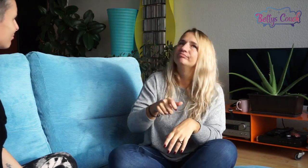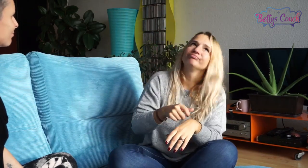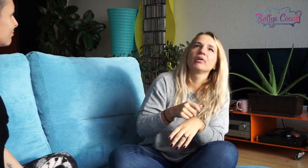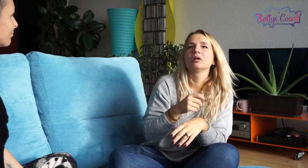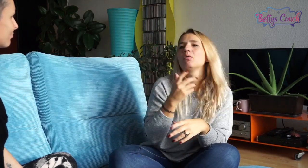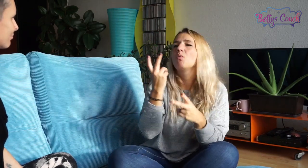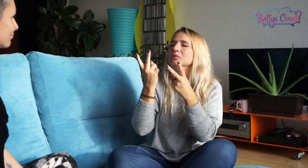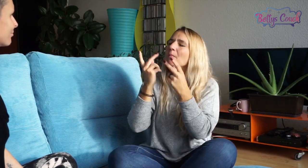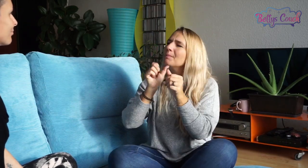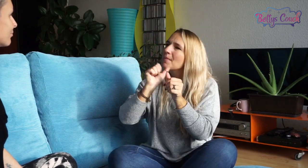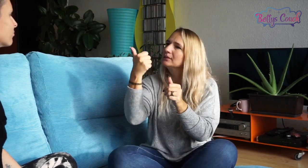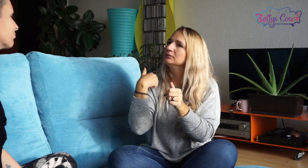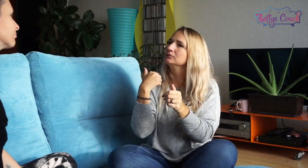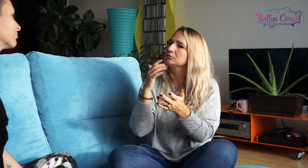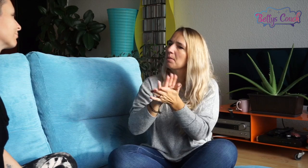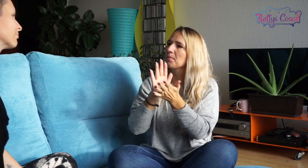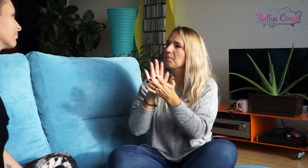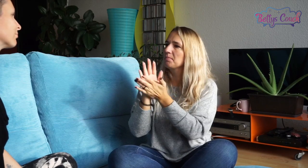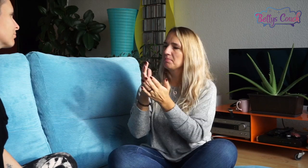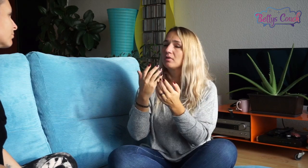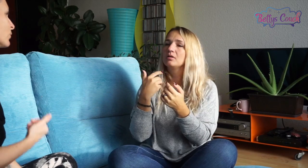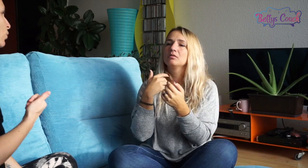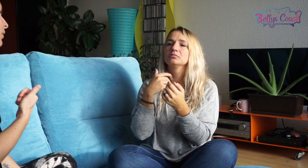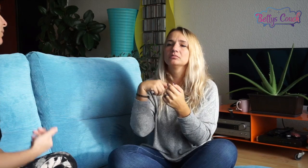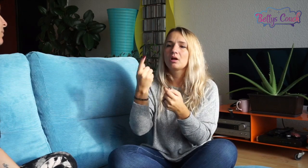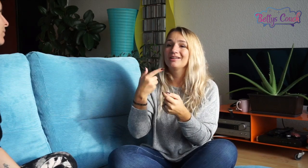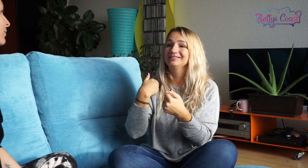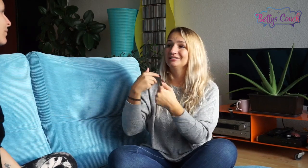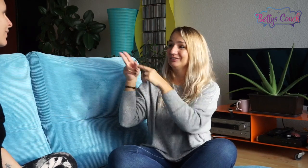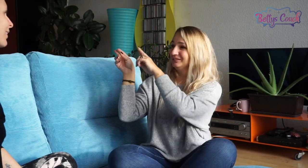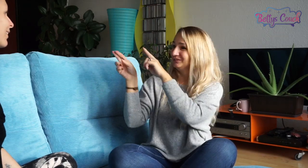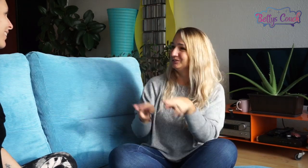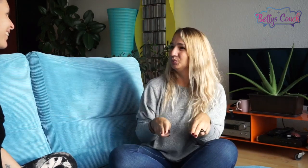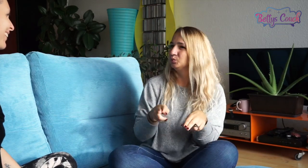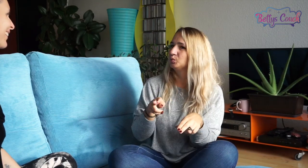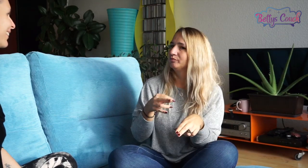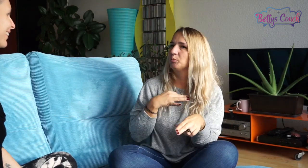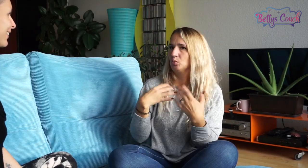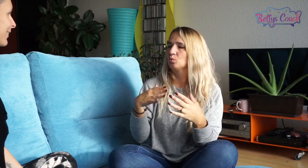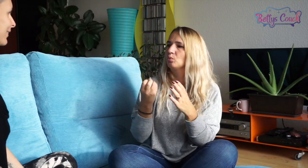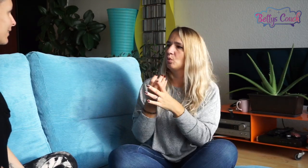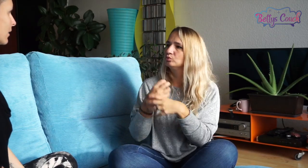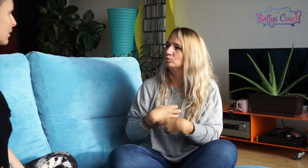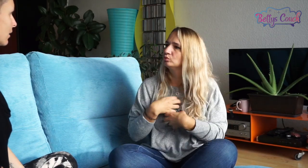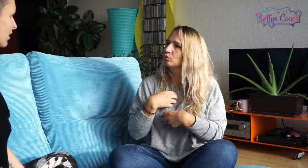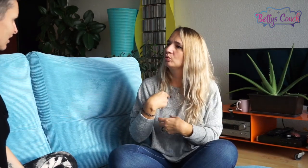Clearly there were people who rolled their eyes. But mostly it always worked out well. When I came back it was a real culture shock.